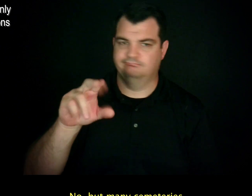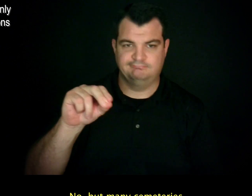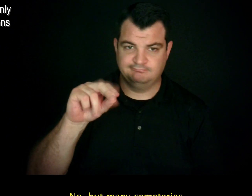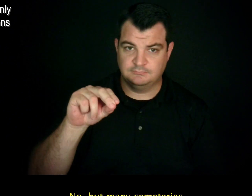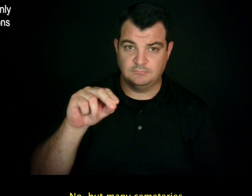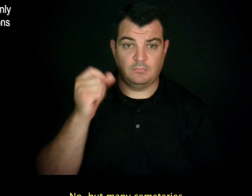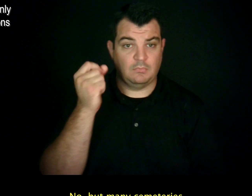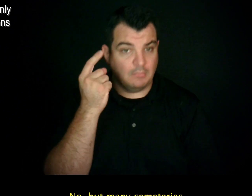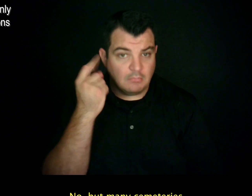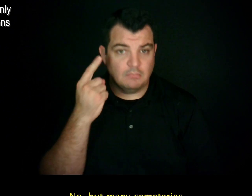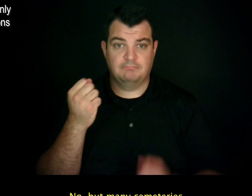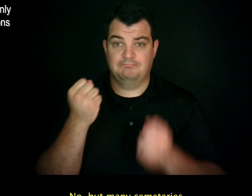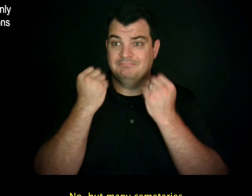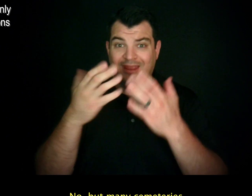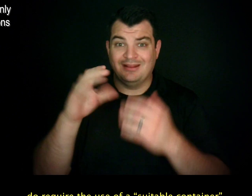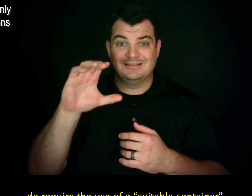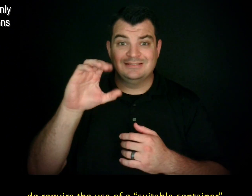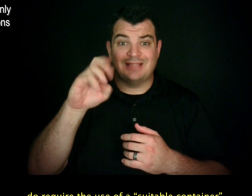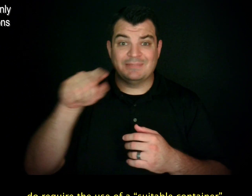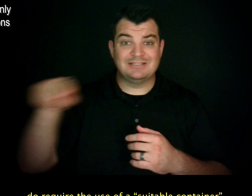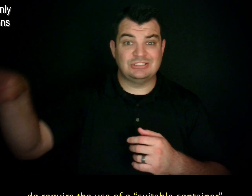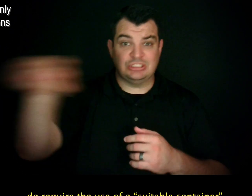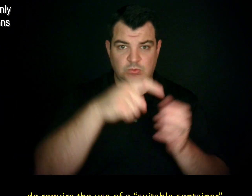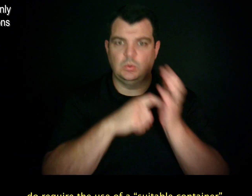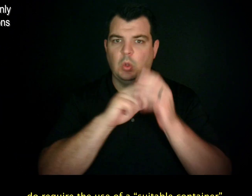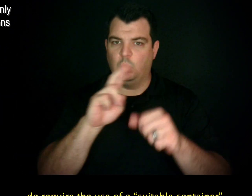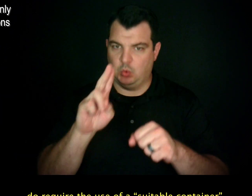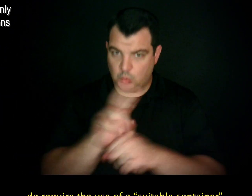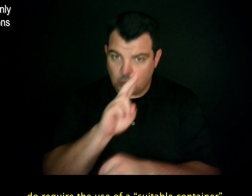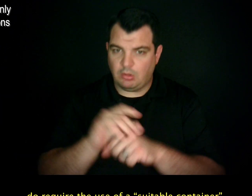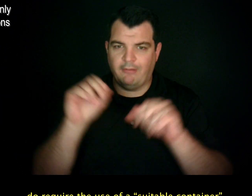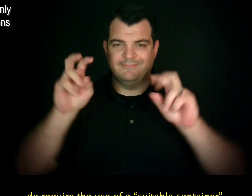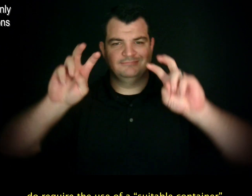No, but many cemeteries do require the use of a “suitable container”.